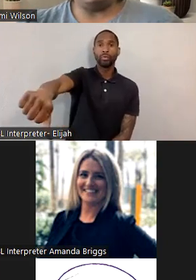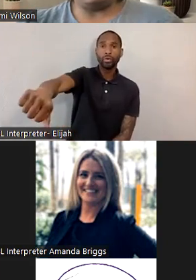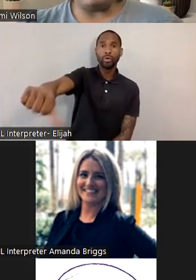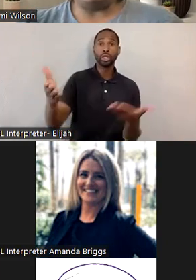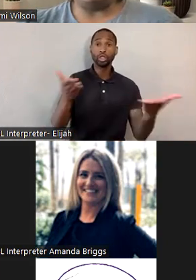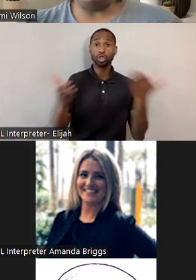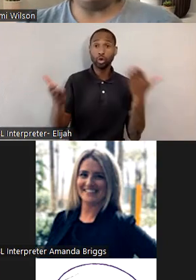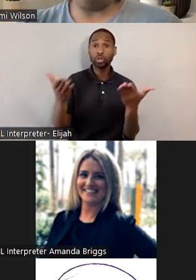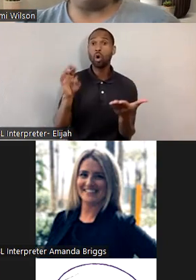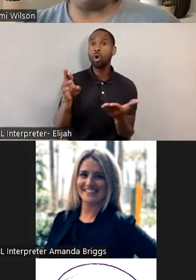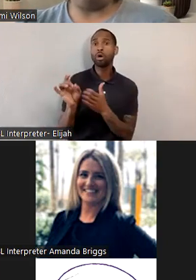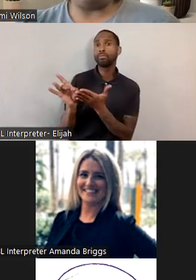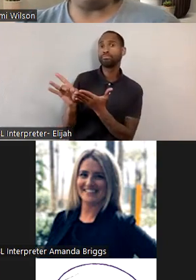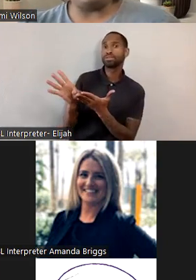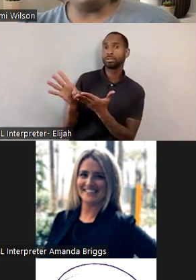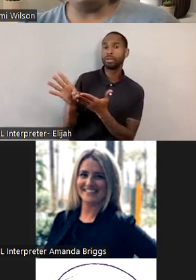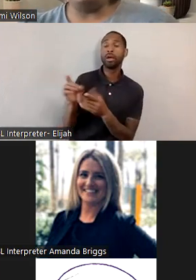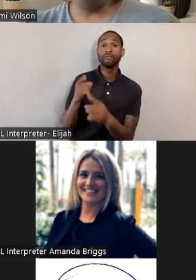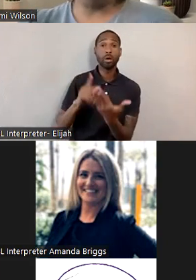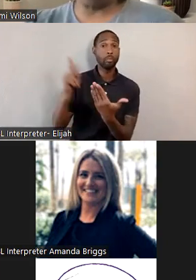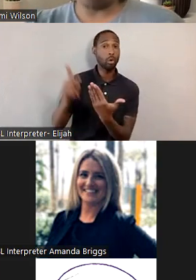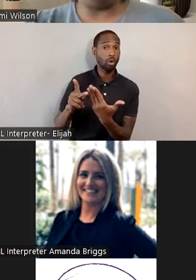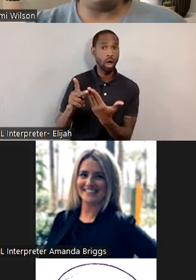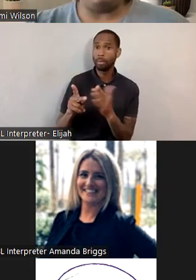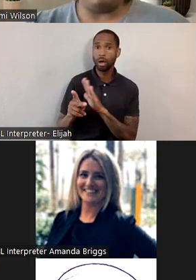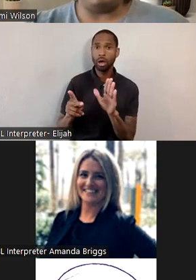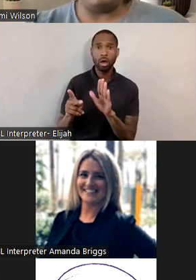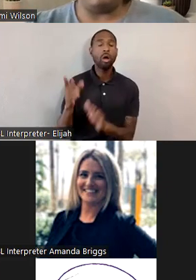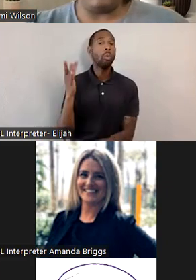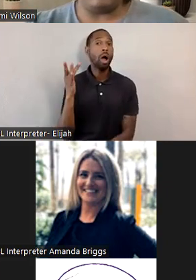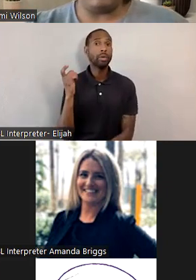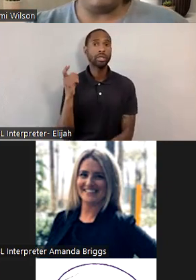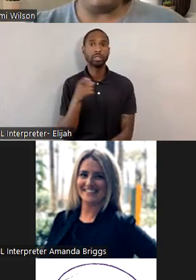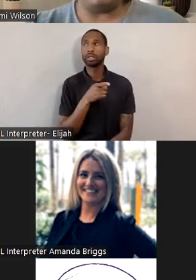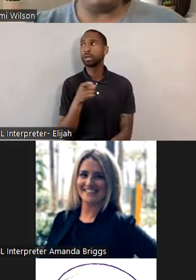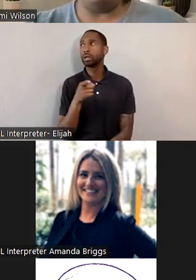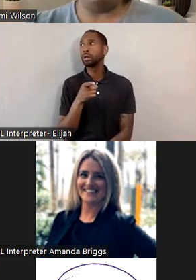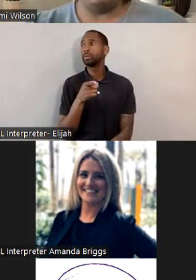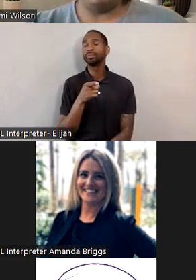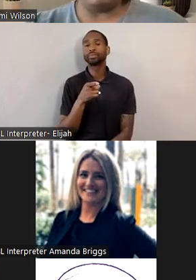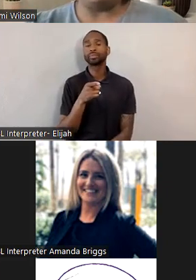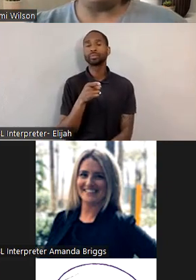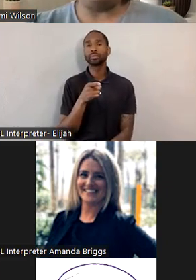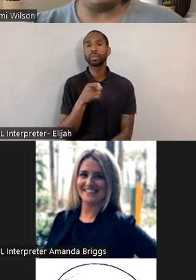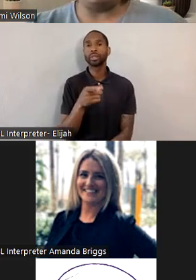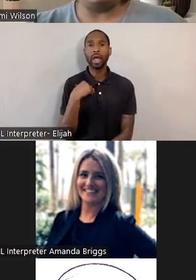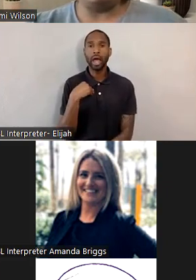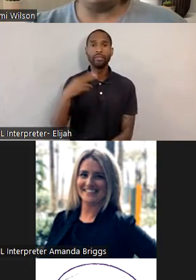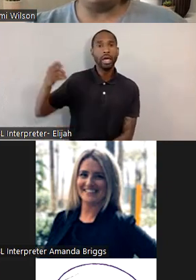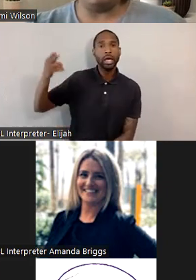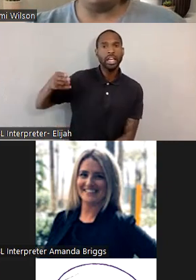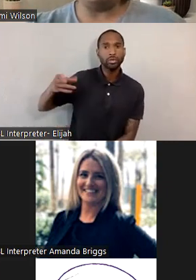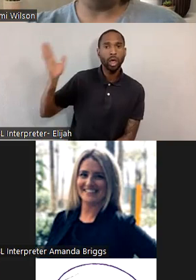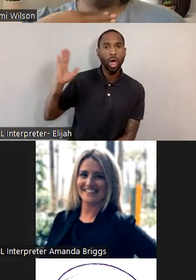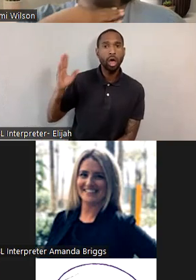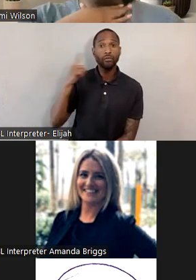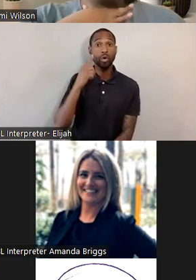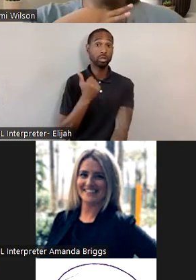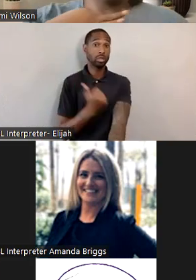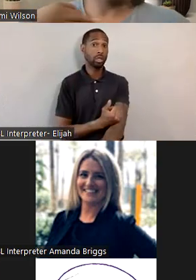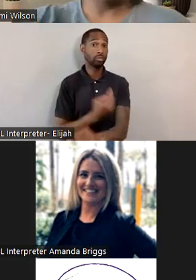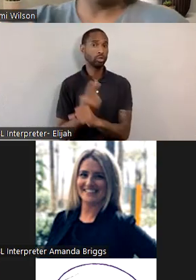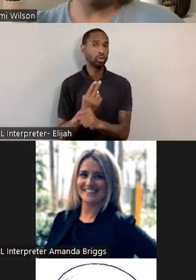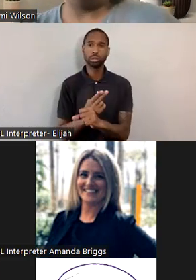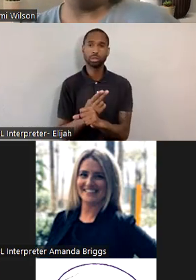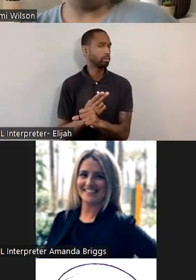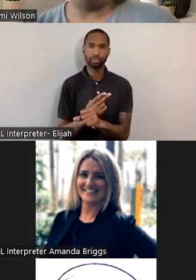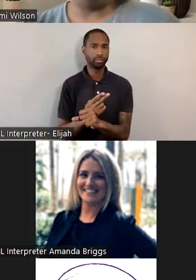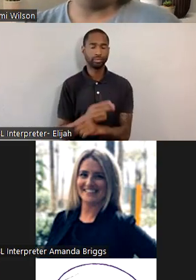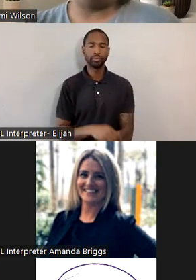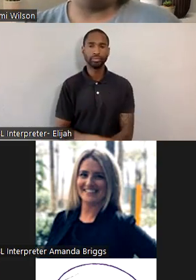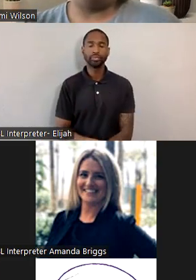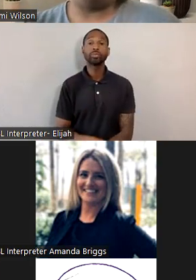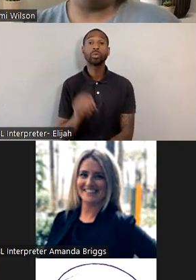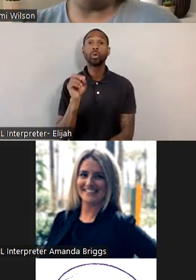or exiting them from programming, just because they have a history of substance use or